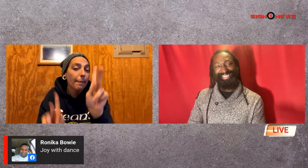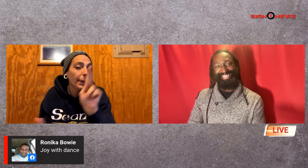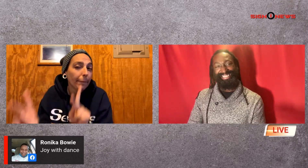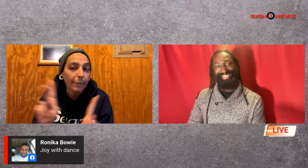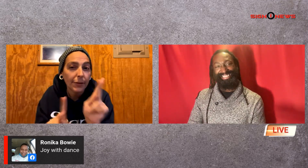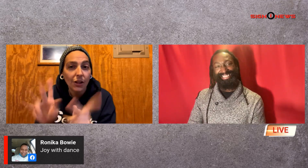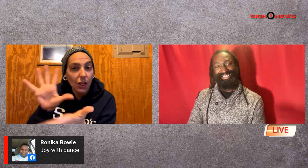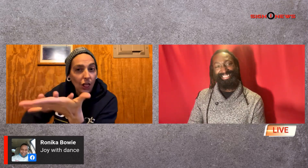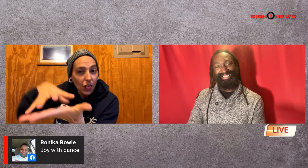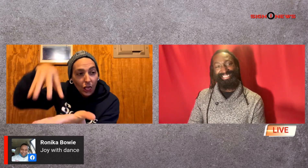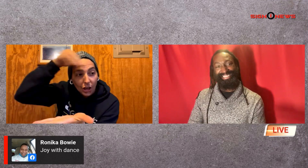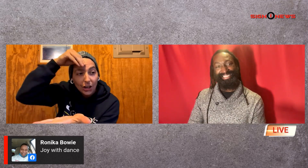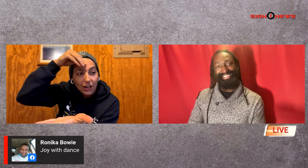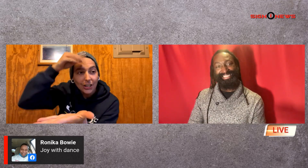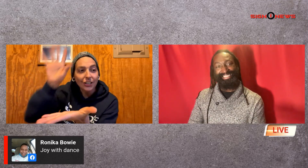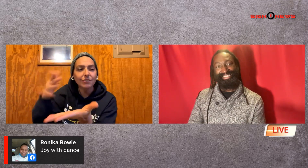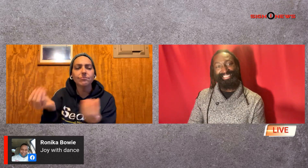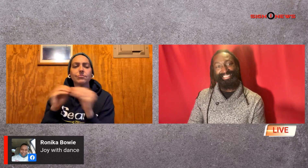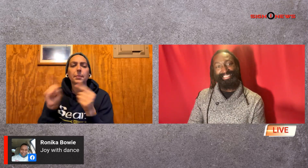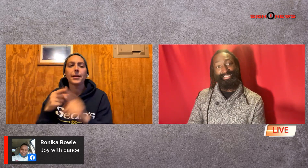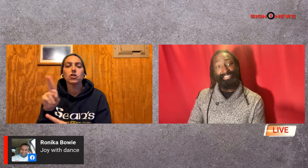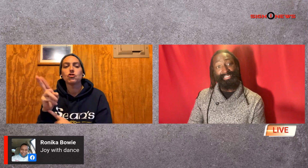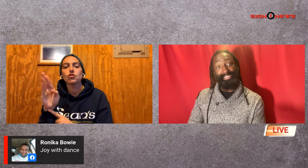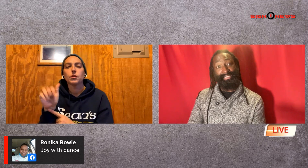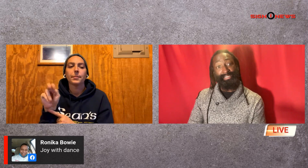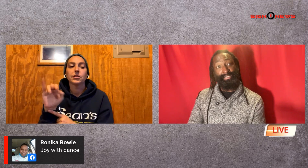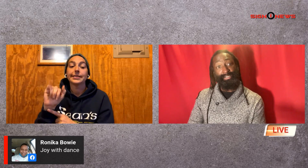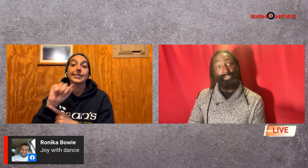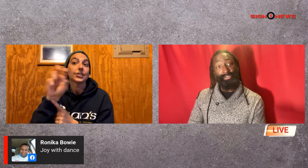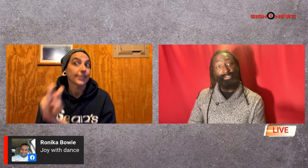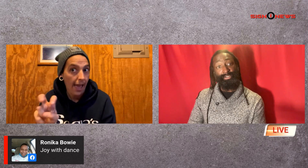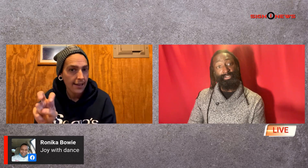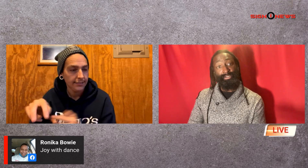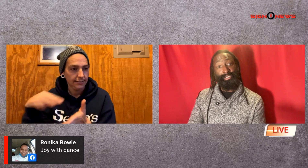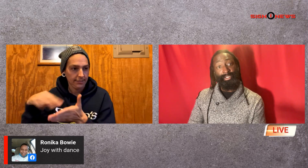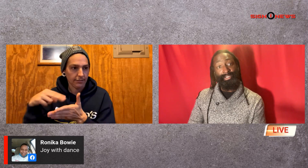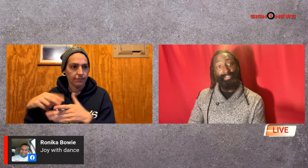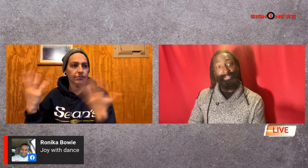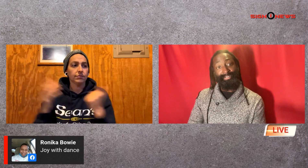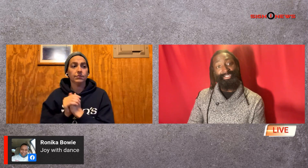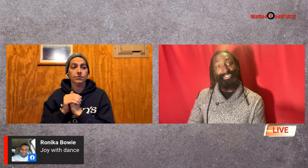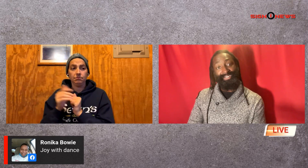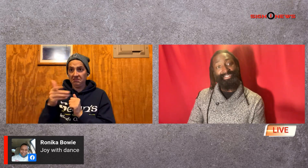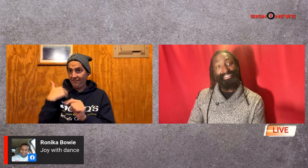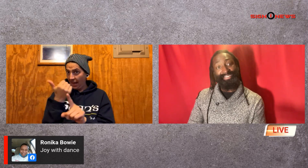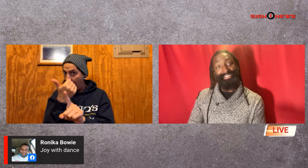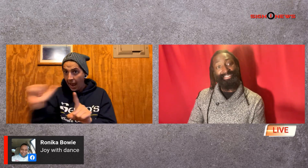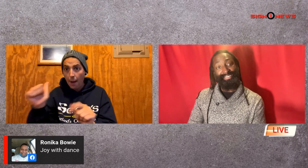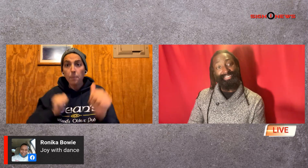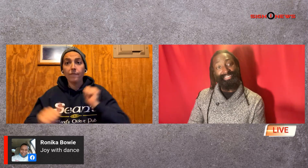how can people learn more about urban jazz dance and do you have any performances coming